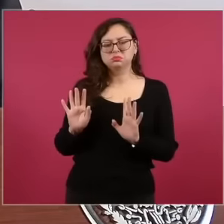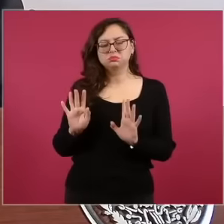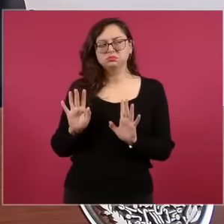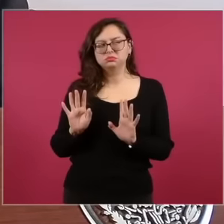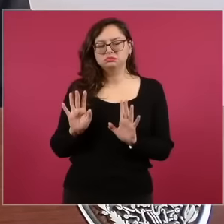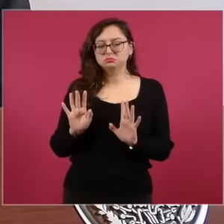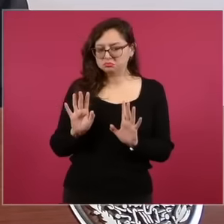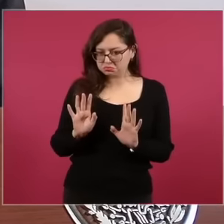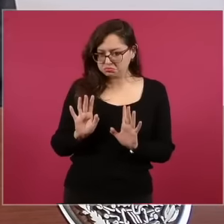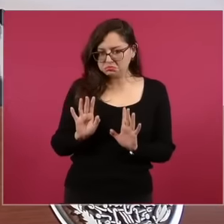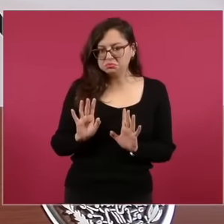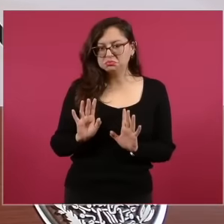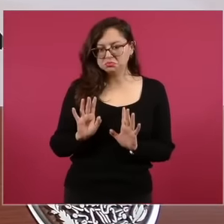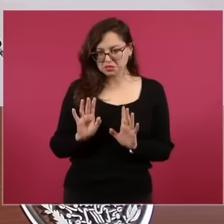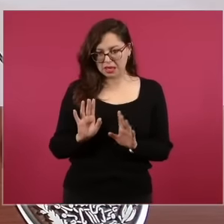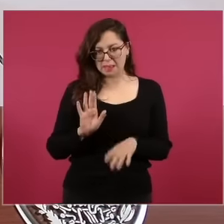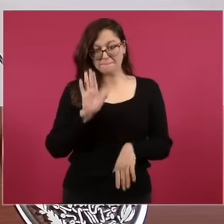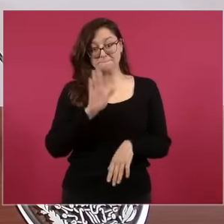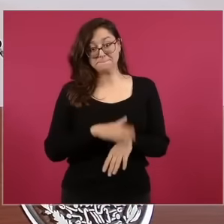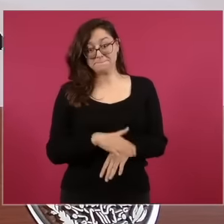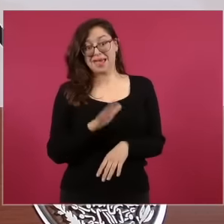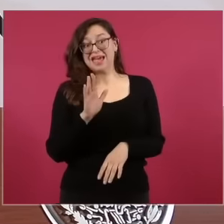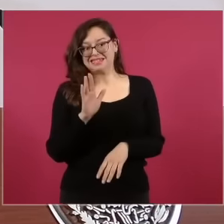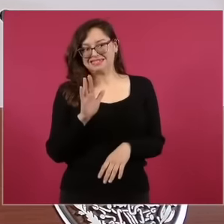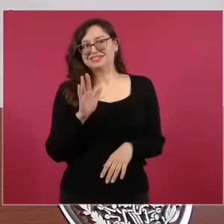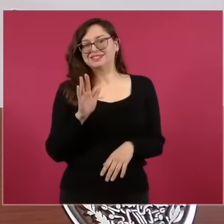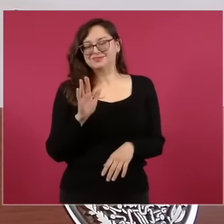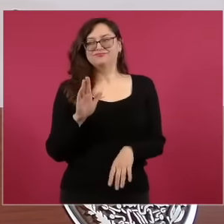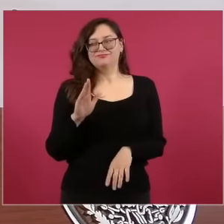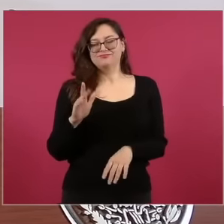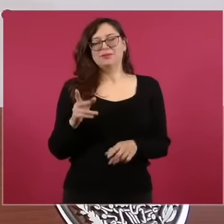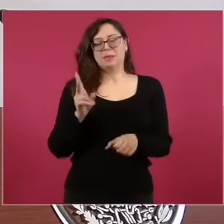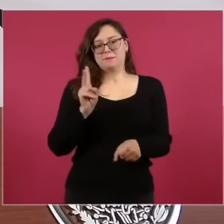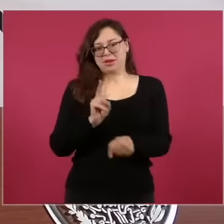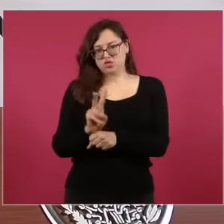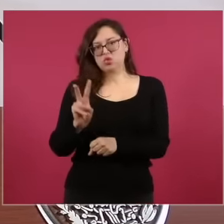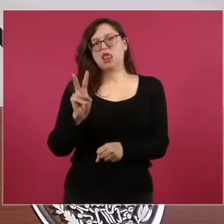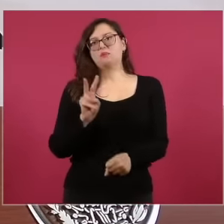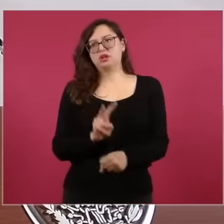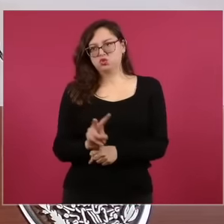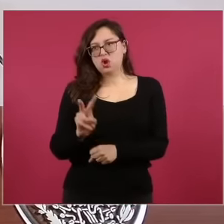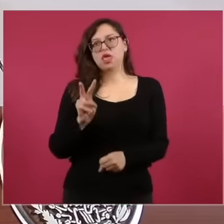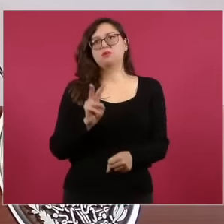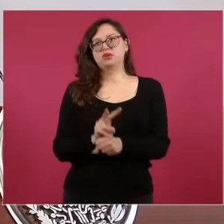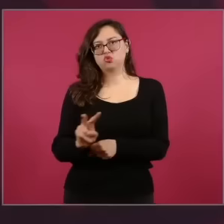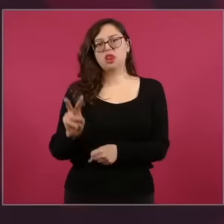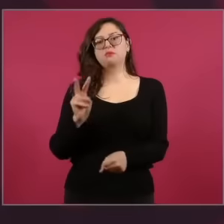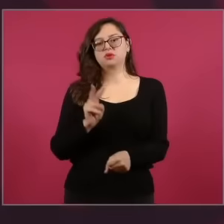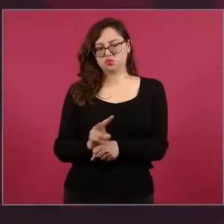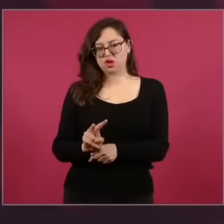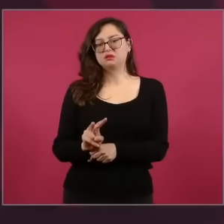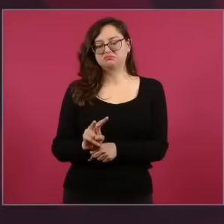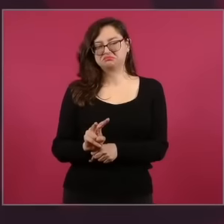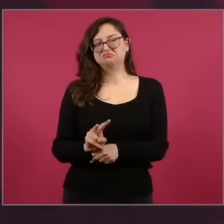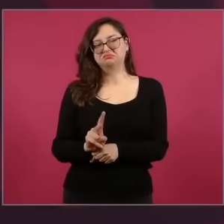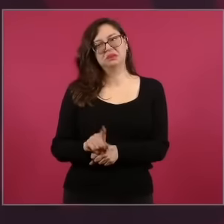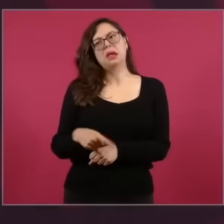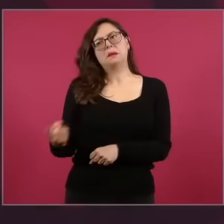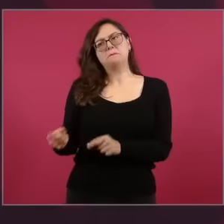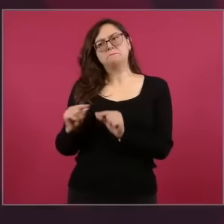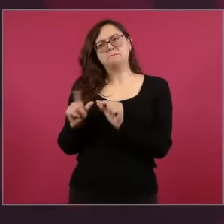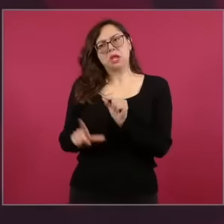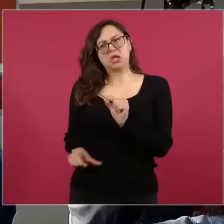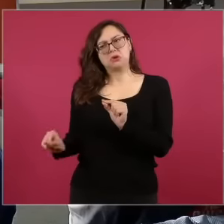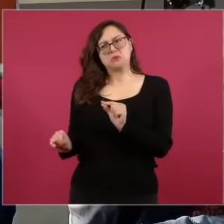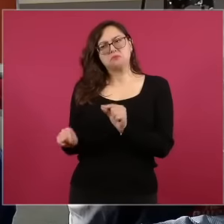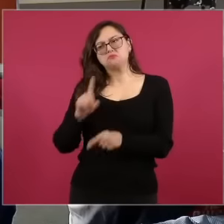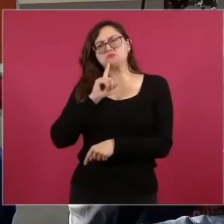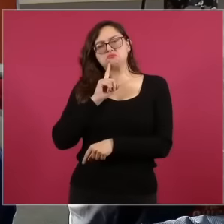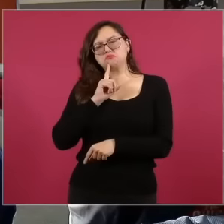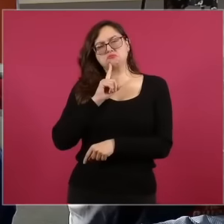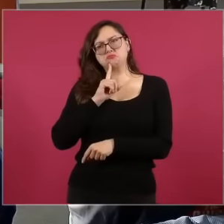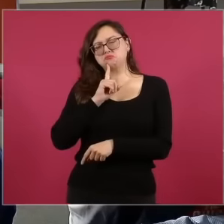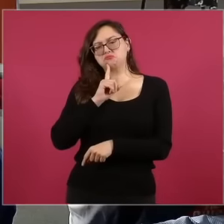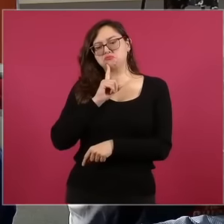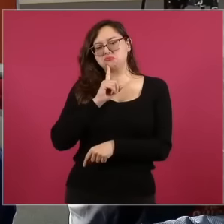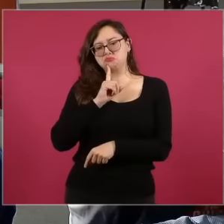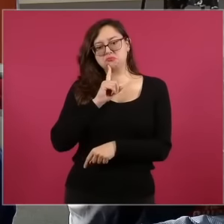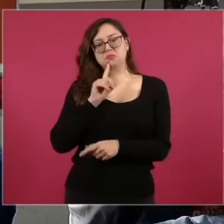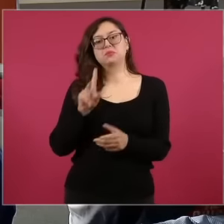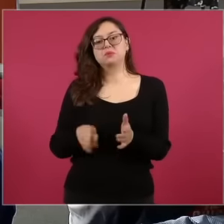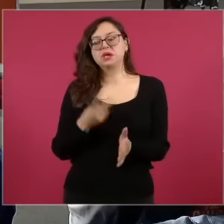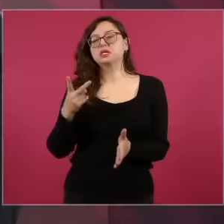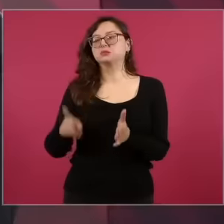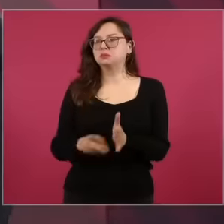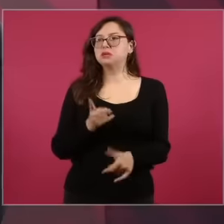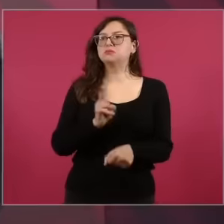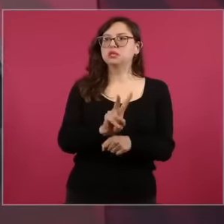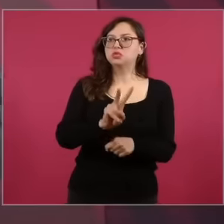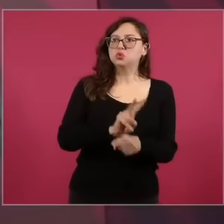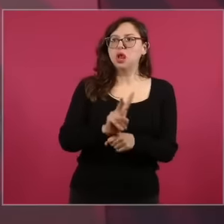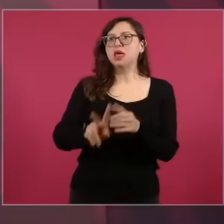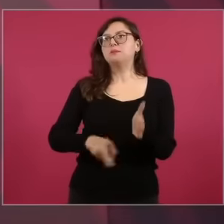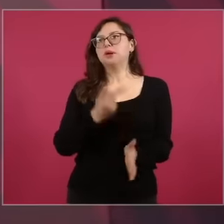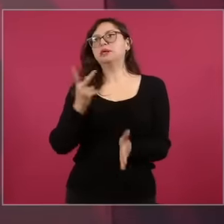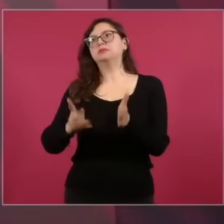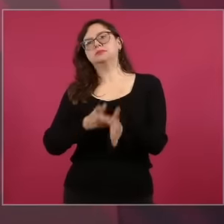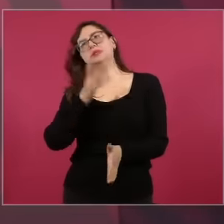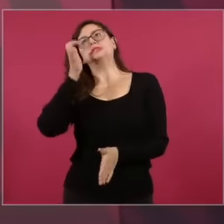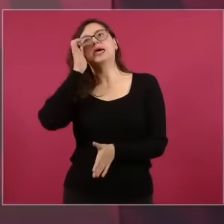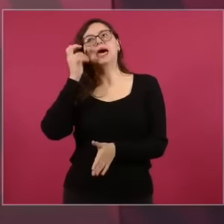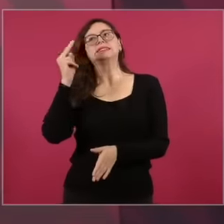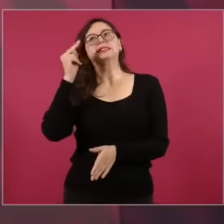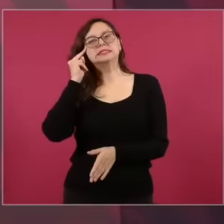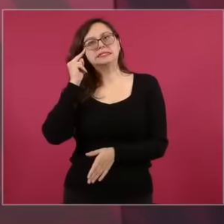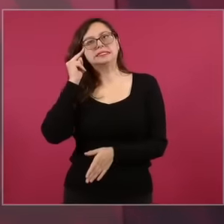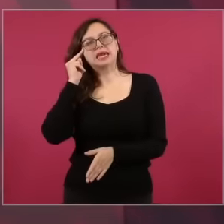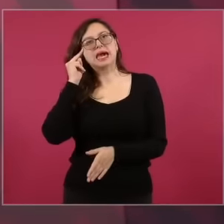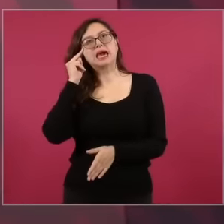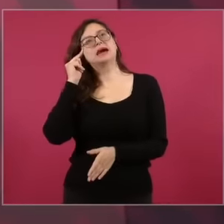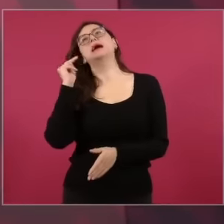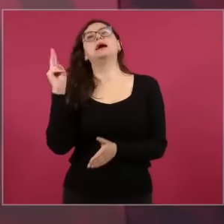Venezuela more than Mexico uh they mentioned China many times many times uh